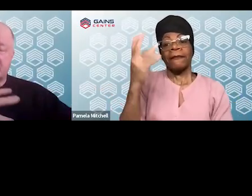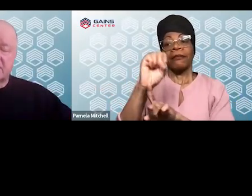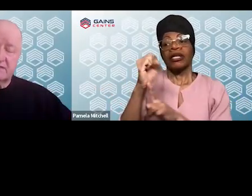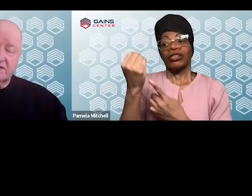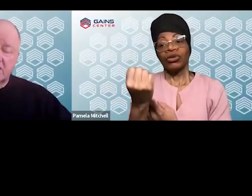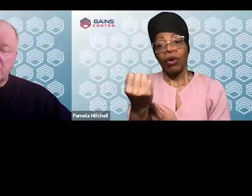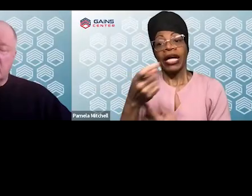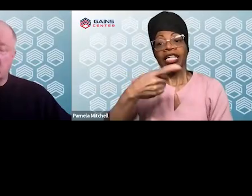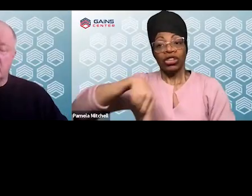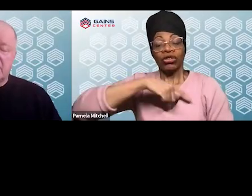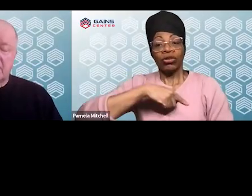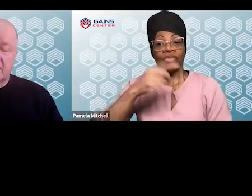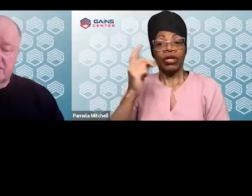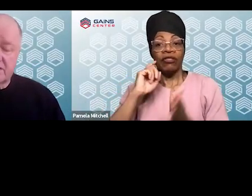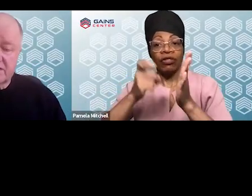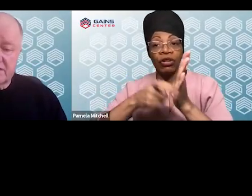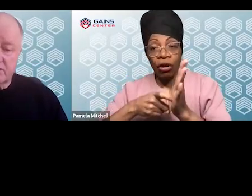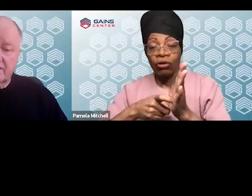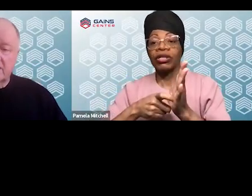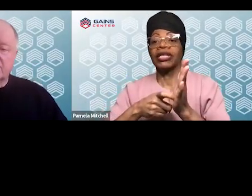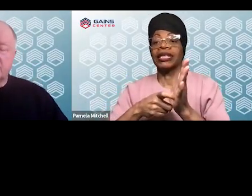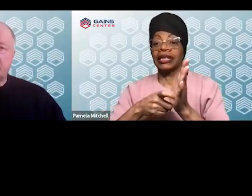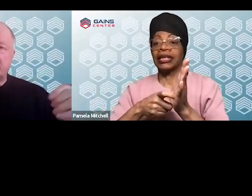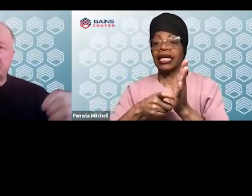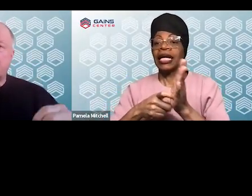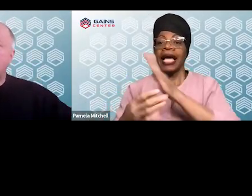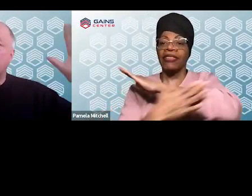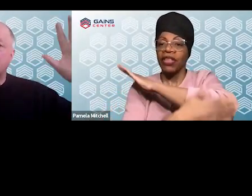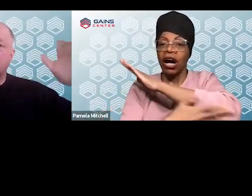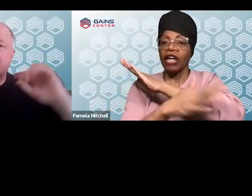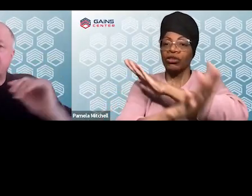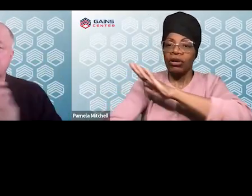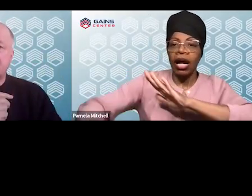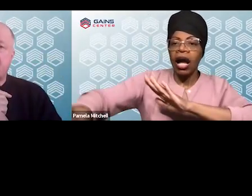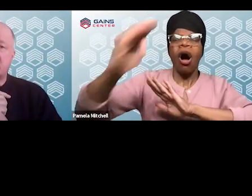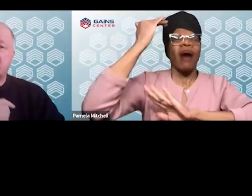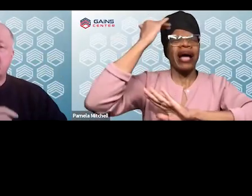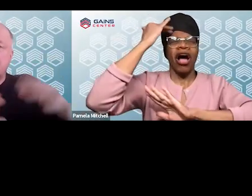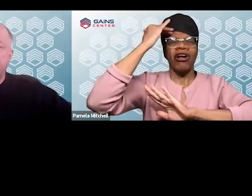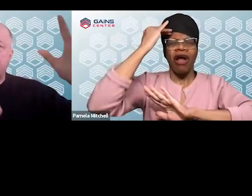we've seen in many instances around the country, people saying, "Oh, we're gonna do contingency management."